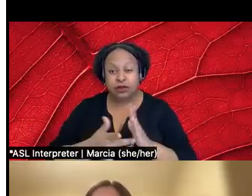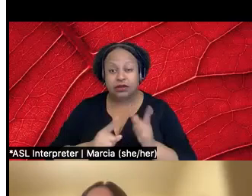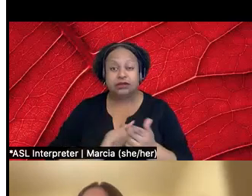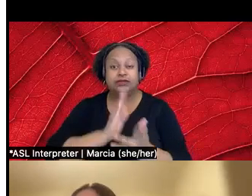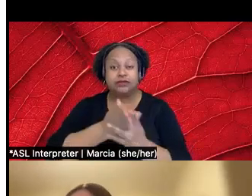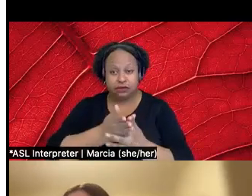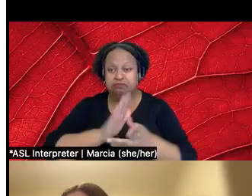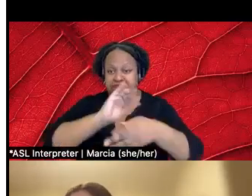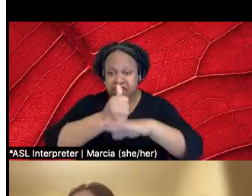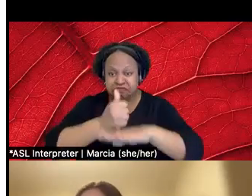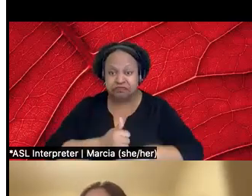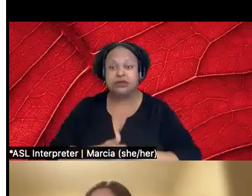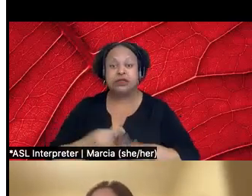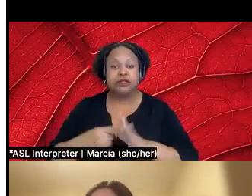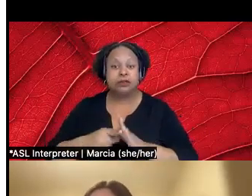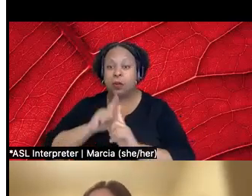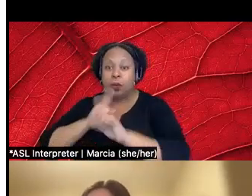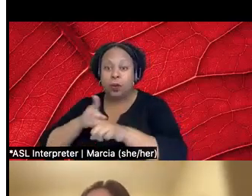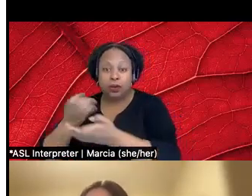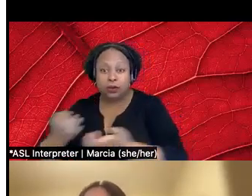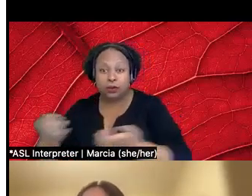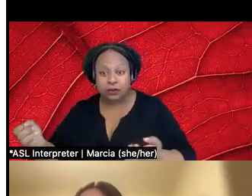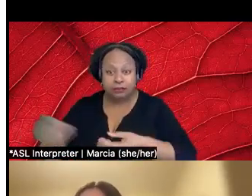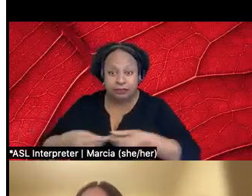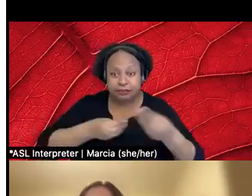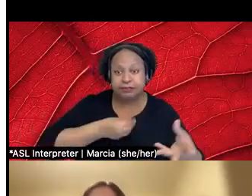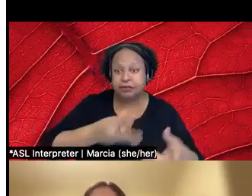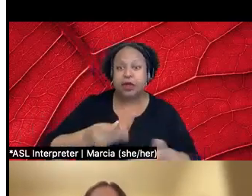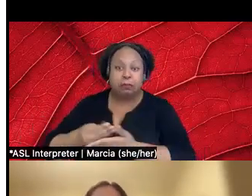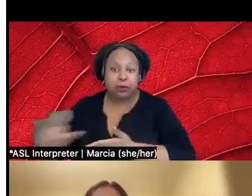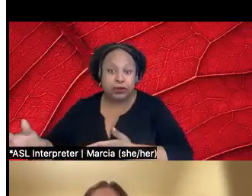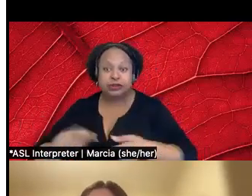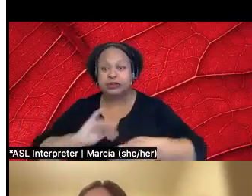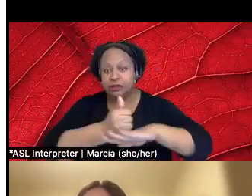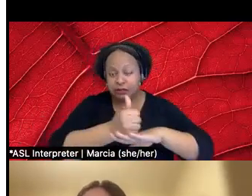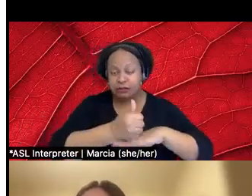so equipment is ordered and purchased set up any needed training occurs.